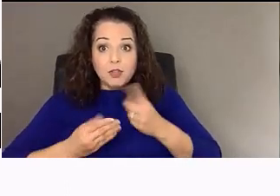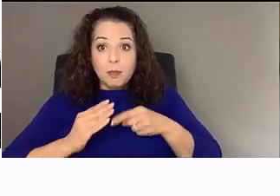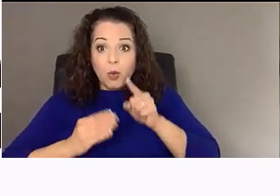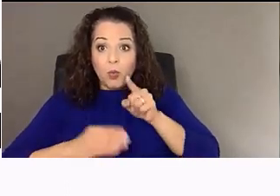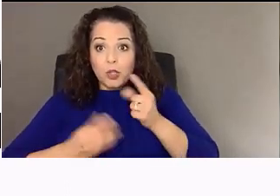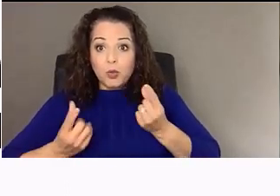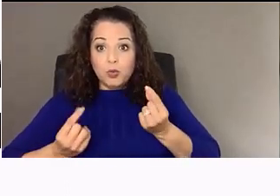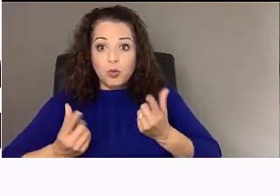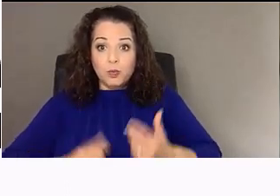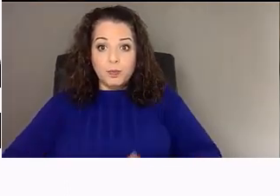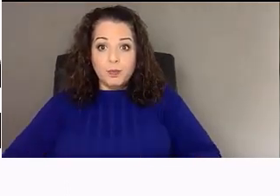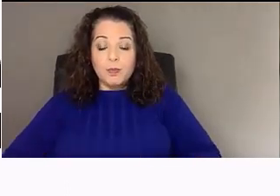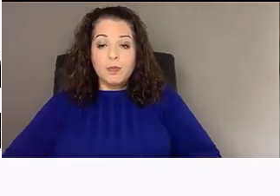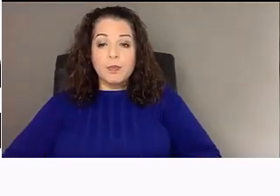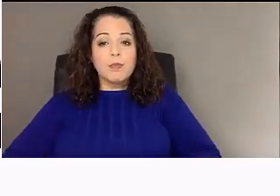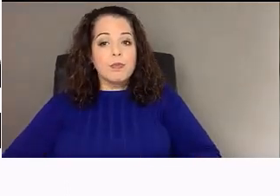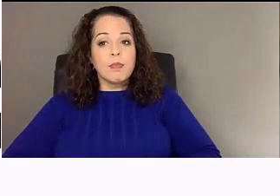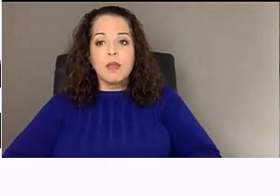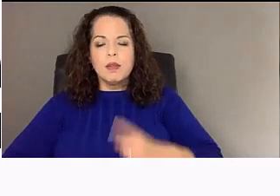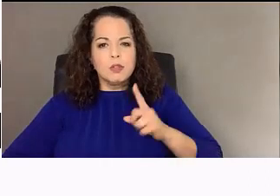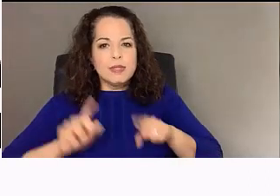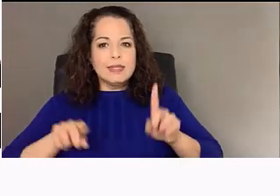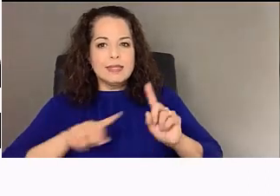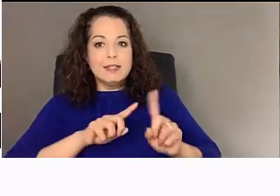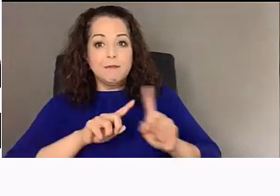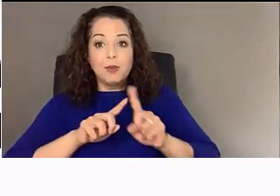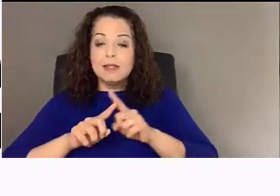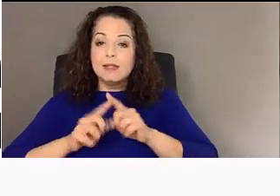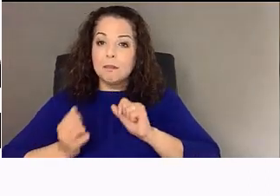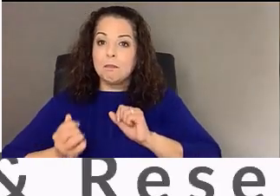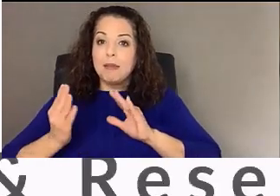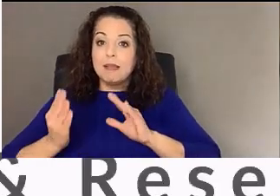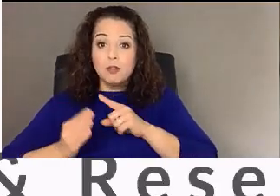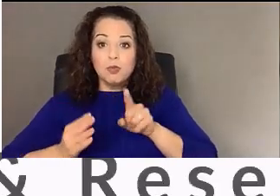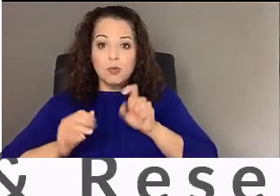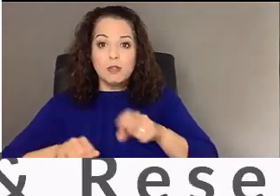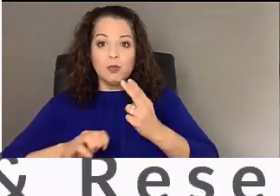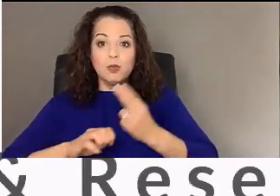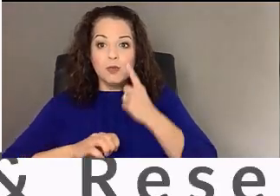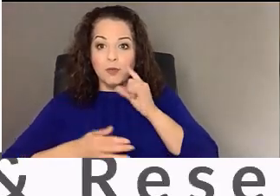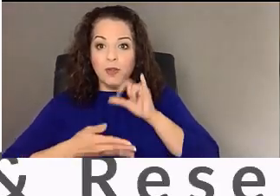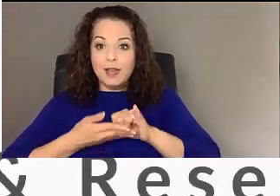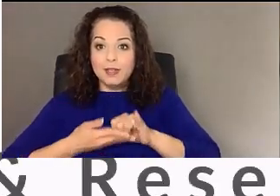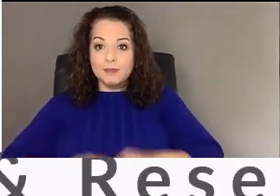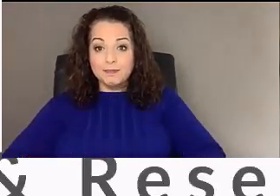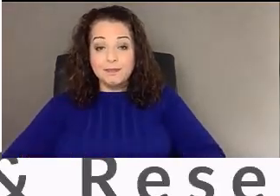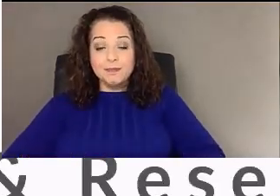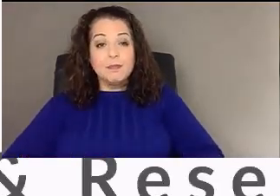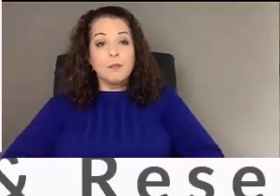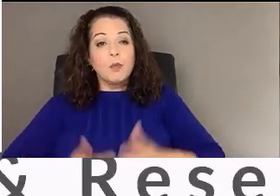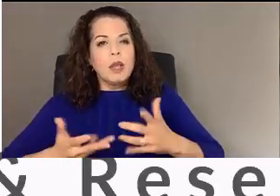So there's different methods that you can use for that. How are we implementing this?